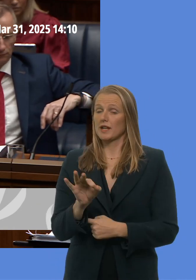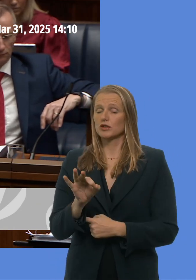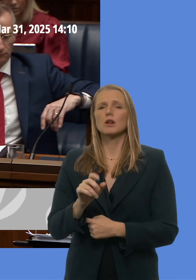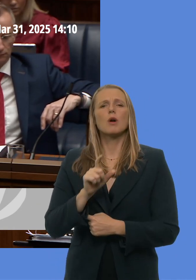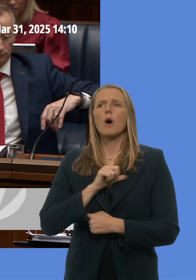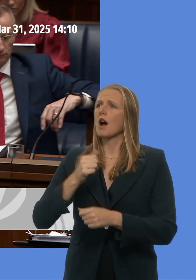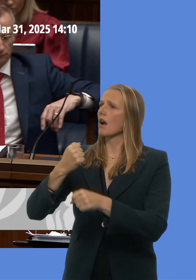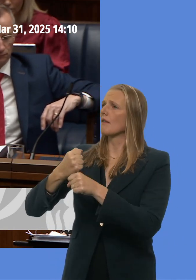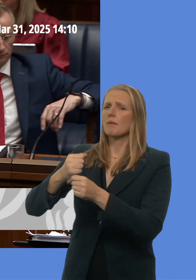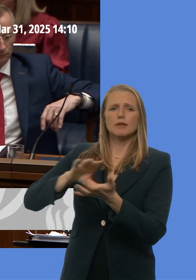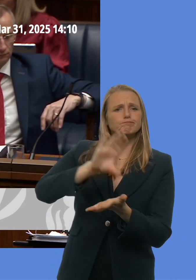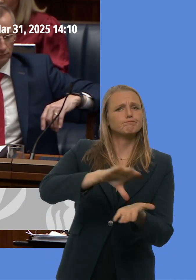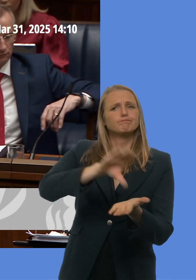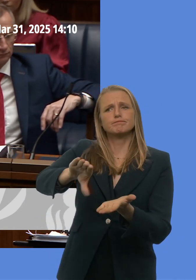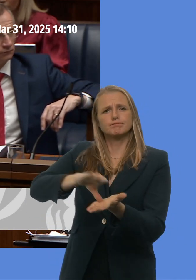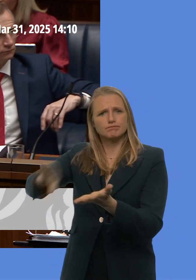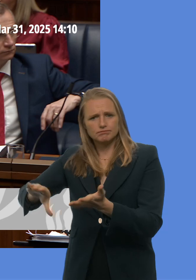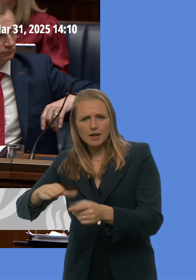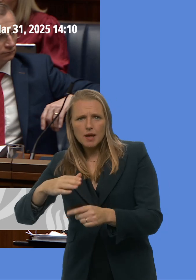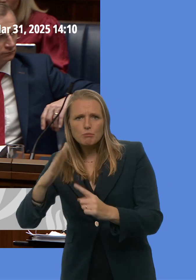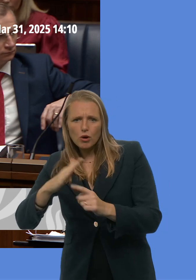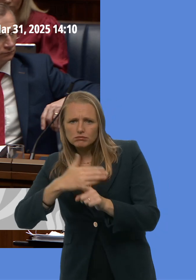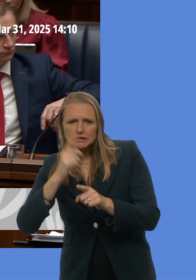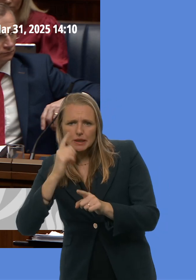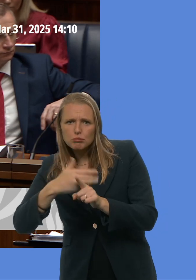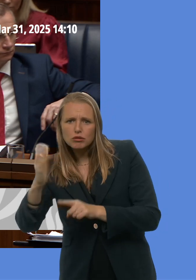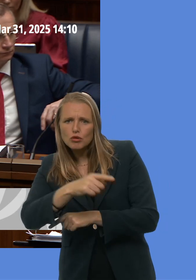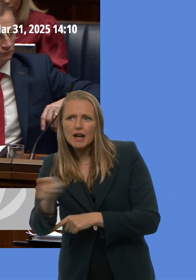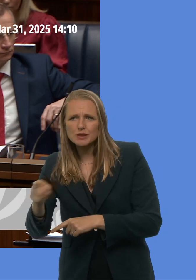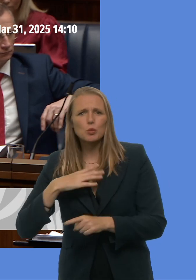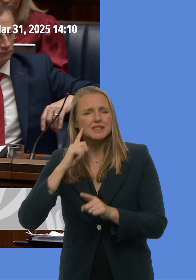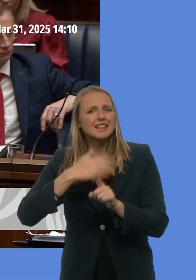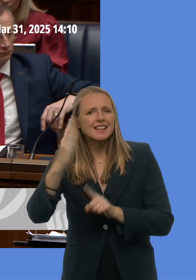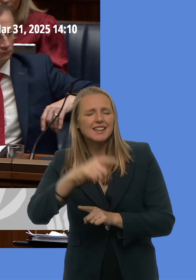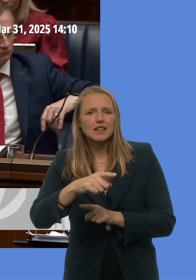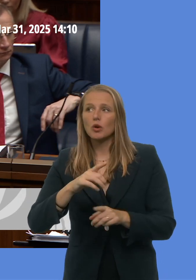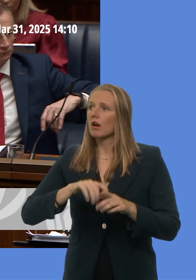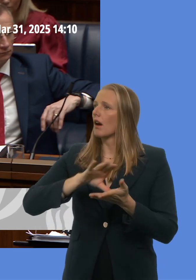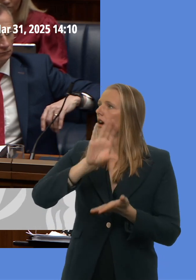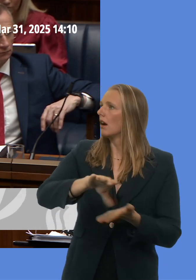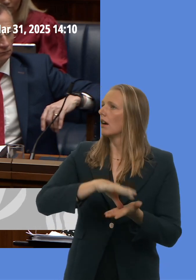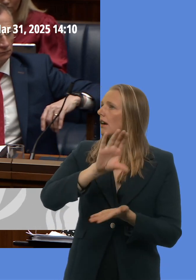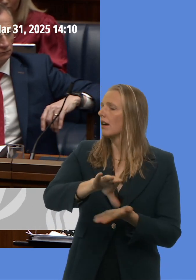you want to see progress in those particular areas targeted. You do not want to have to keep returning to the same areas time and time